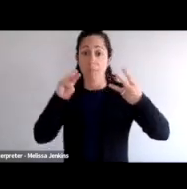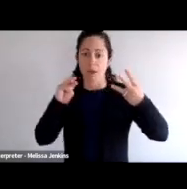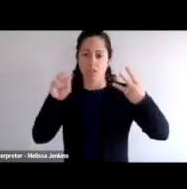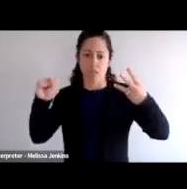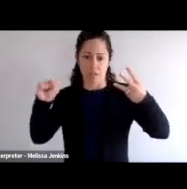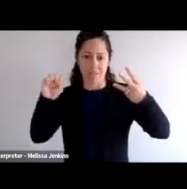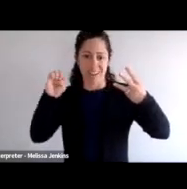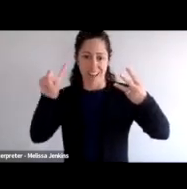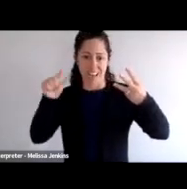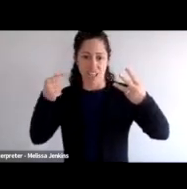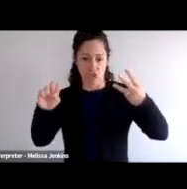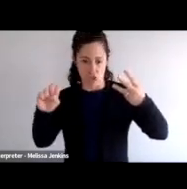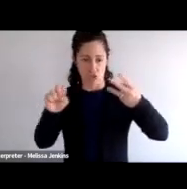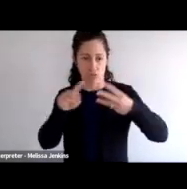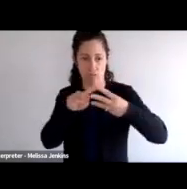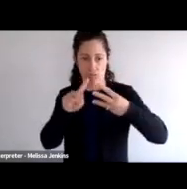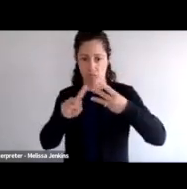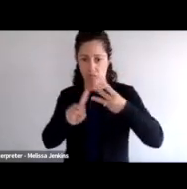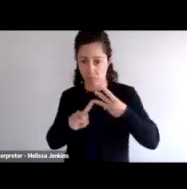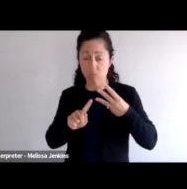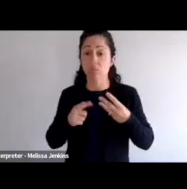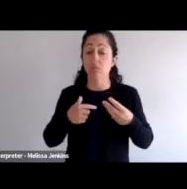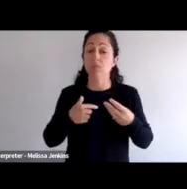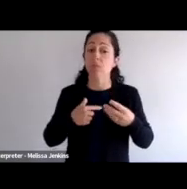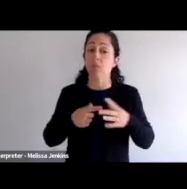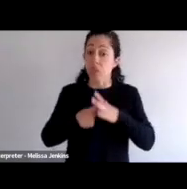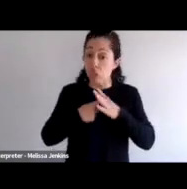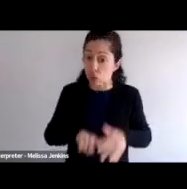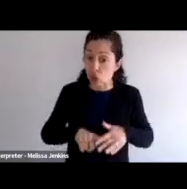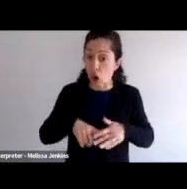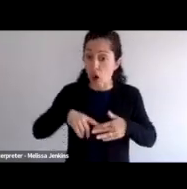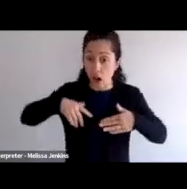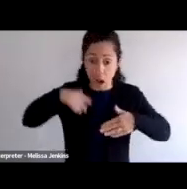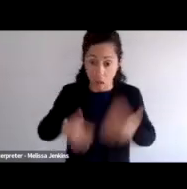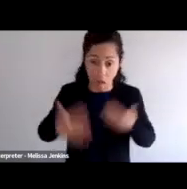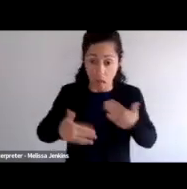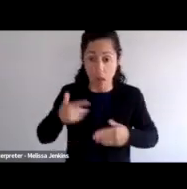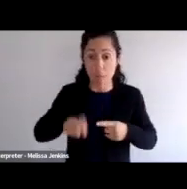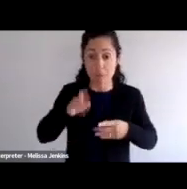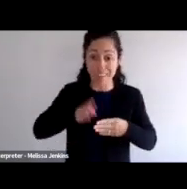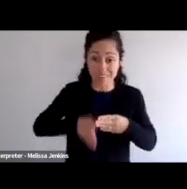I would encourage you to enroll, upload your genetic report and get through at least the